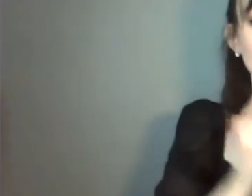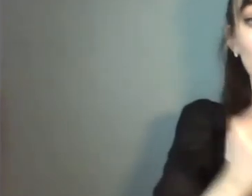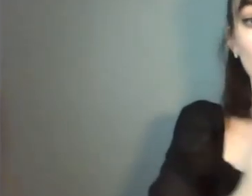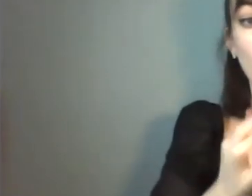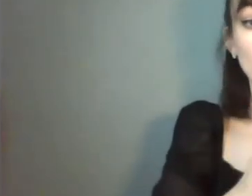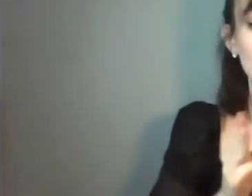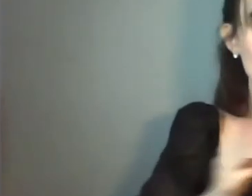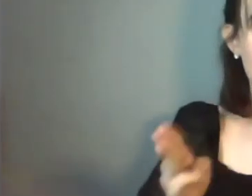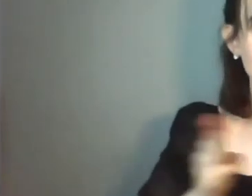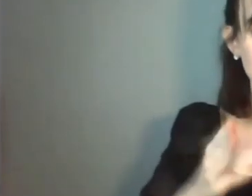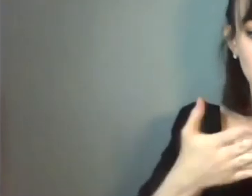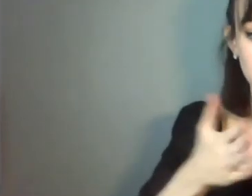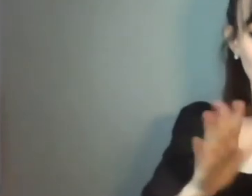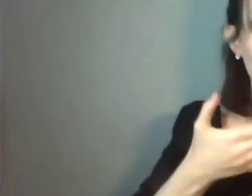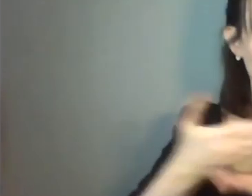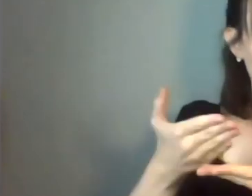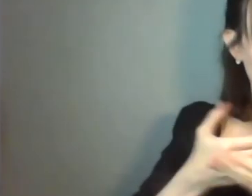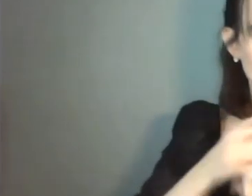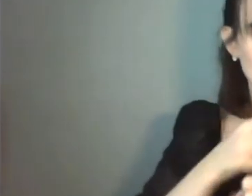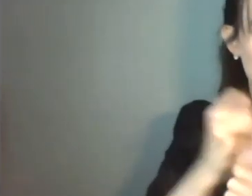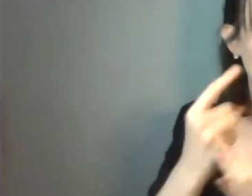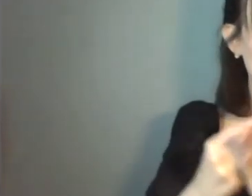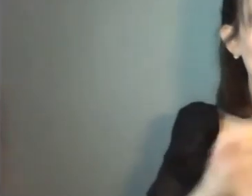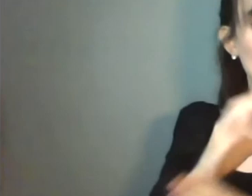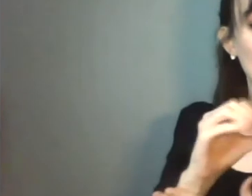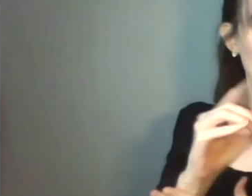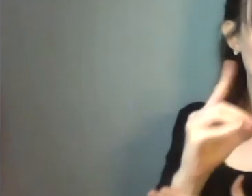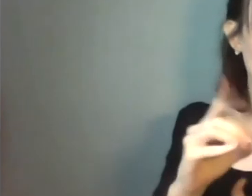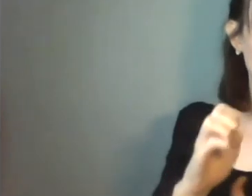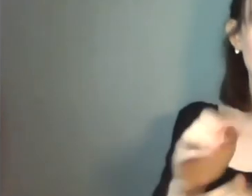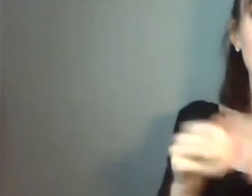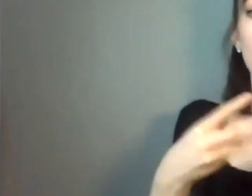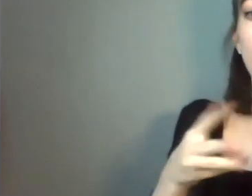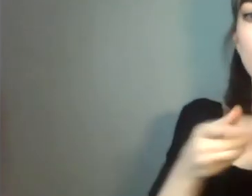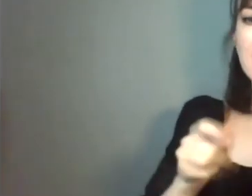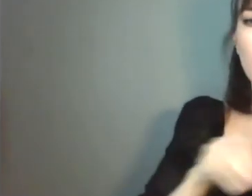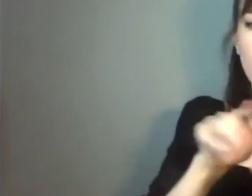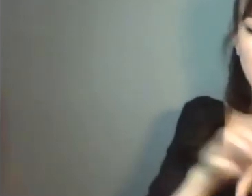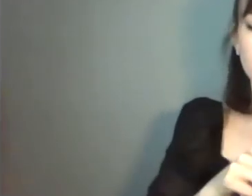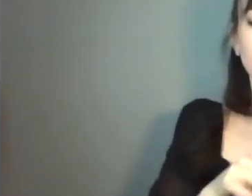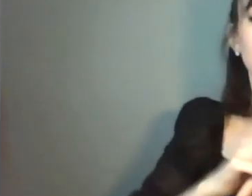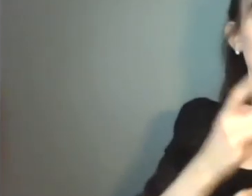regard to the codes and then just when you deal with that, a question: what will happen if people